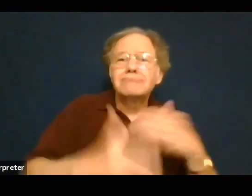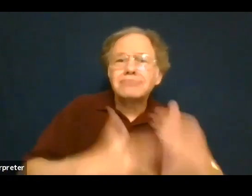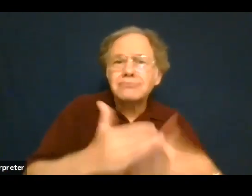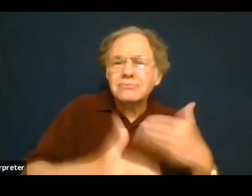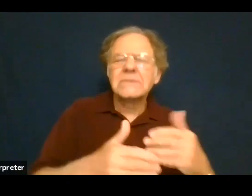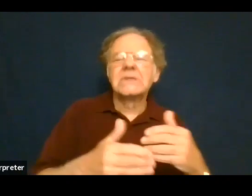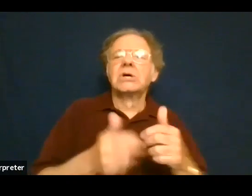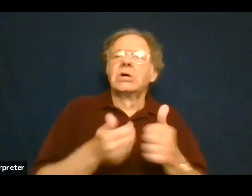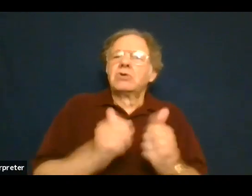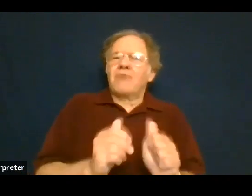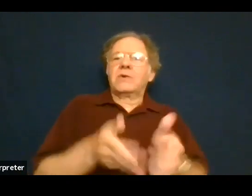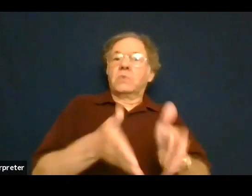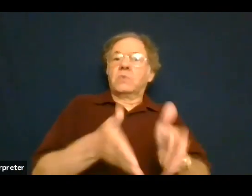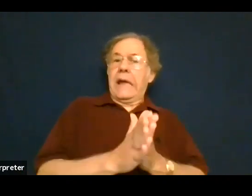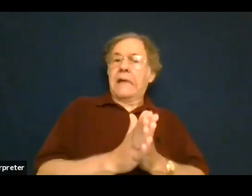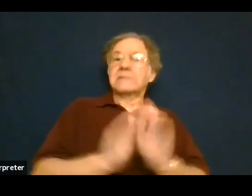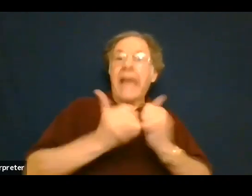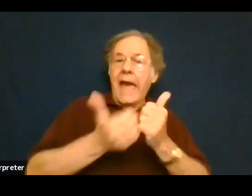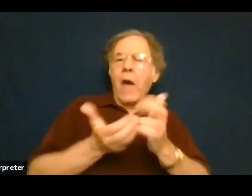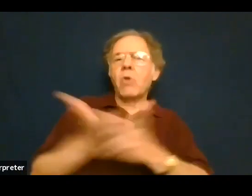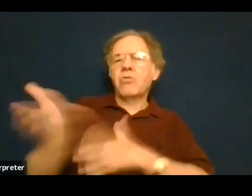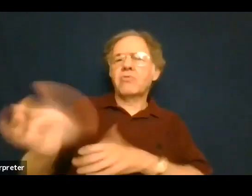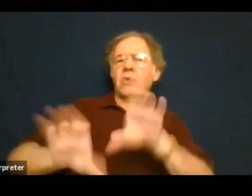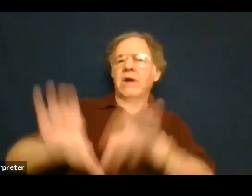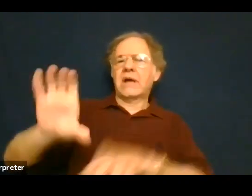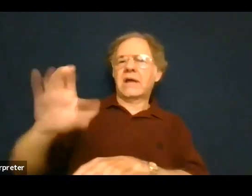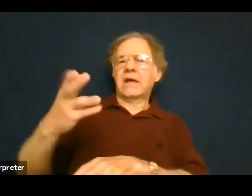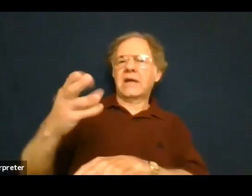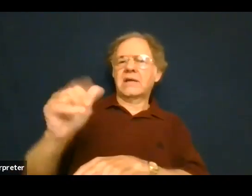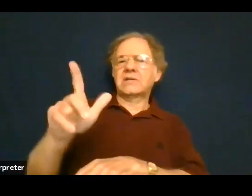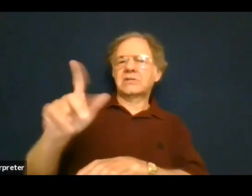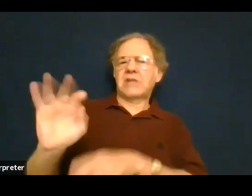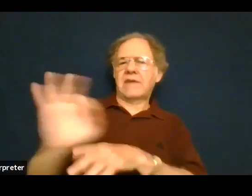function. Just-- we'll keep them separate to try to keep things organized.